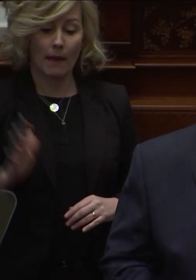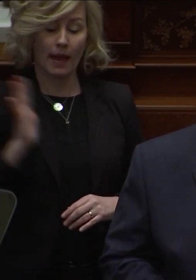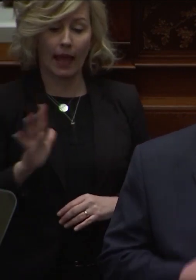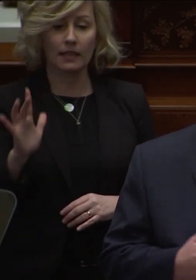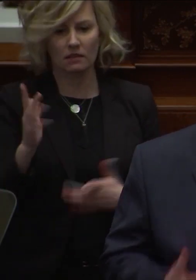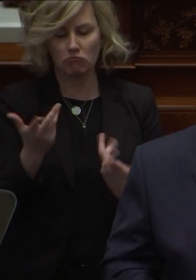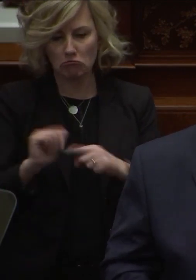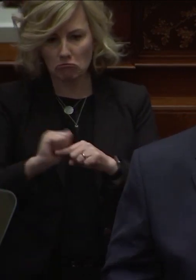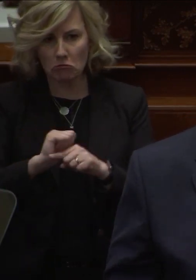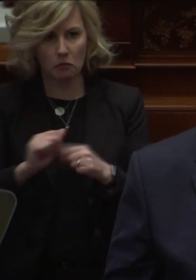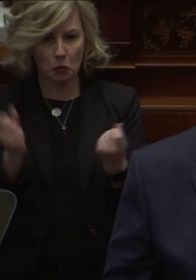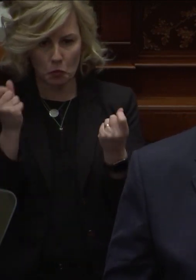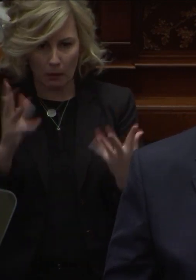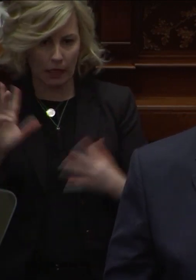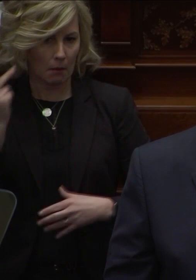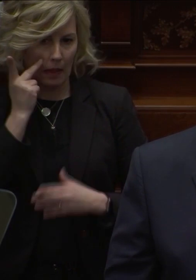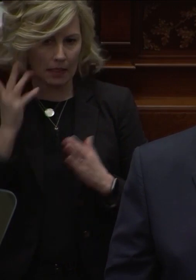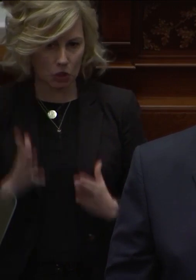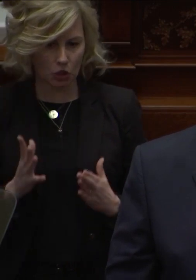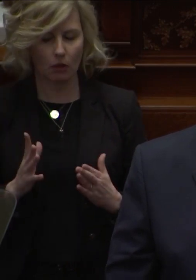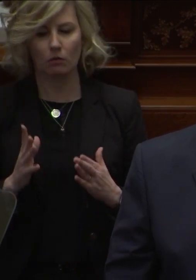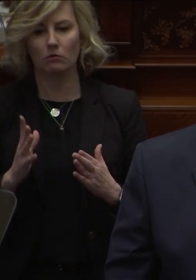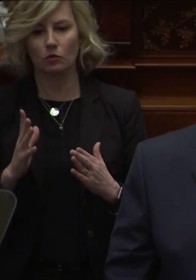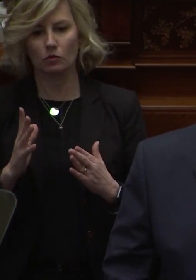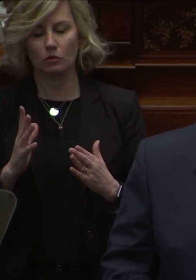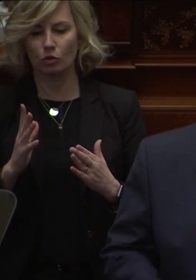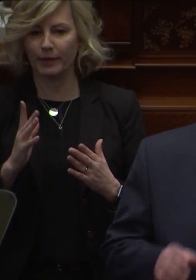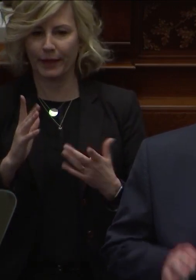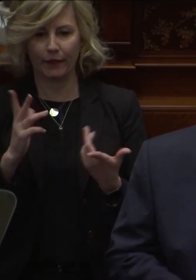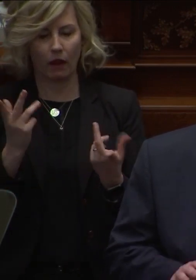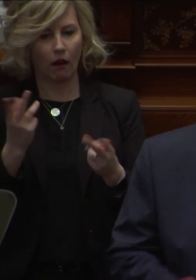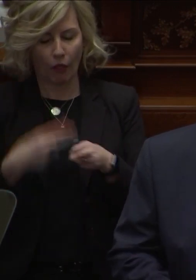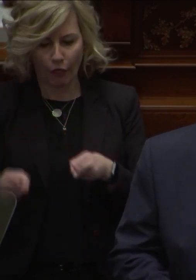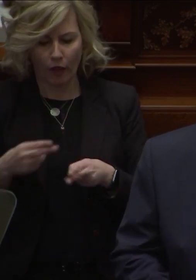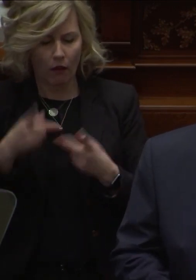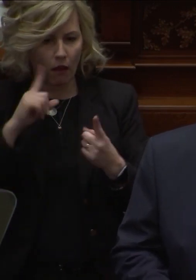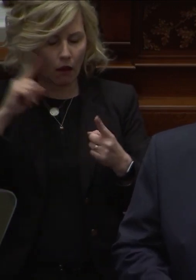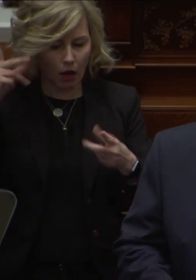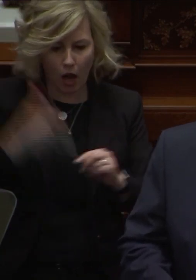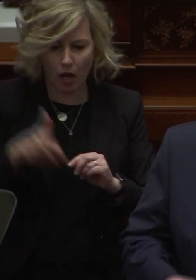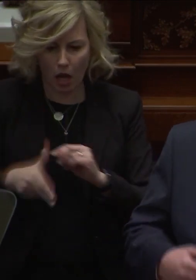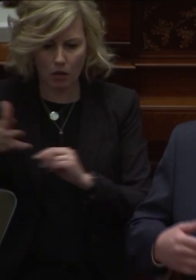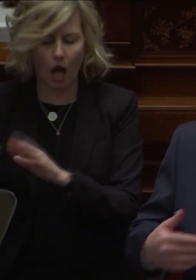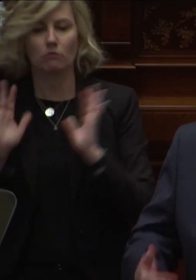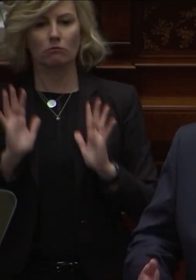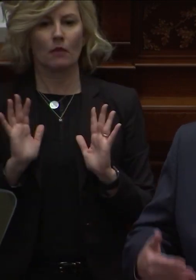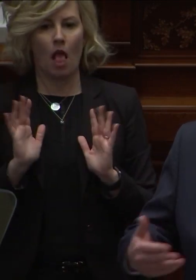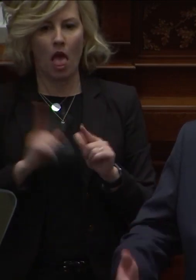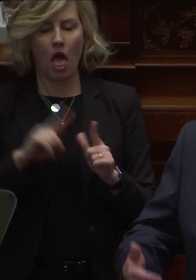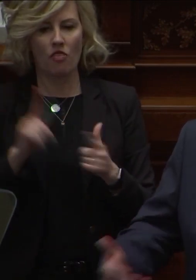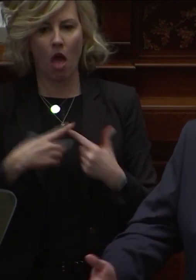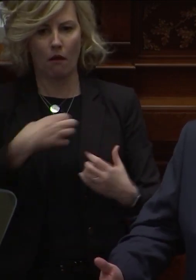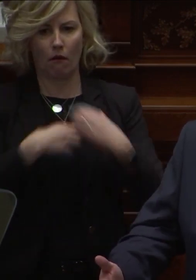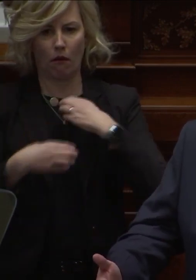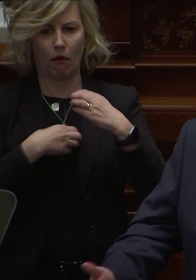FUTURE FINANCIAL BURDEN ON THE STATE. IN THE PAST IT HAS BEEN THE PRACTICE OF TOO MANY POLITICIANS TO BE SHORT SIGHTED ABOUT